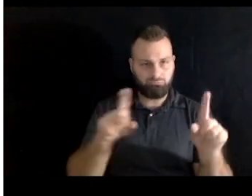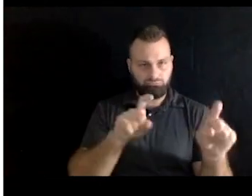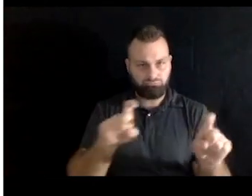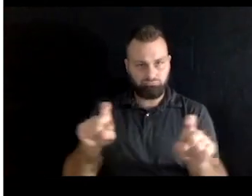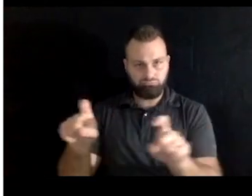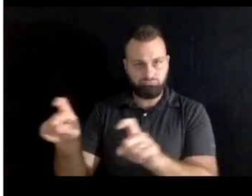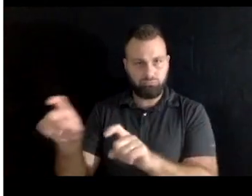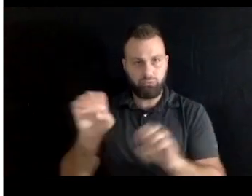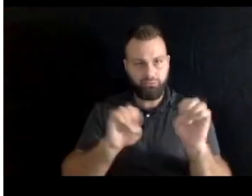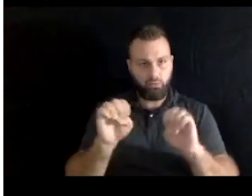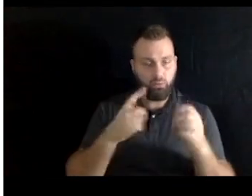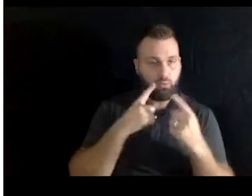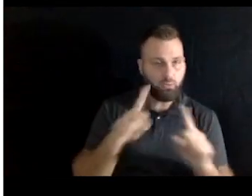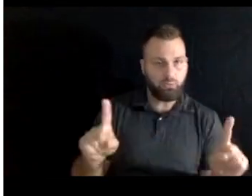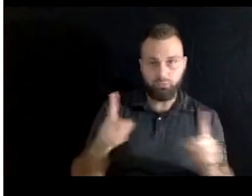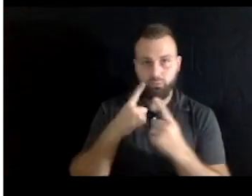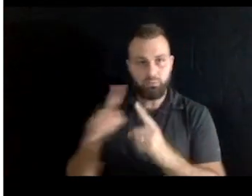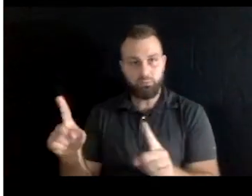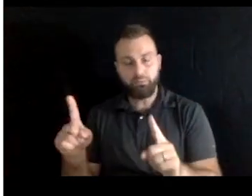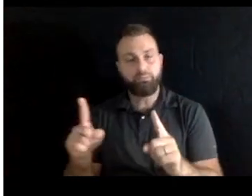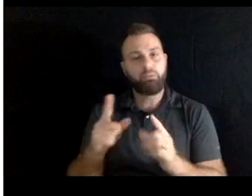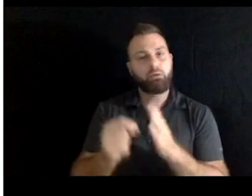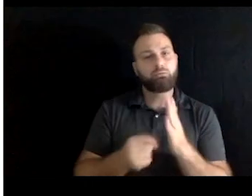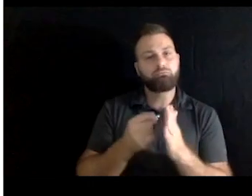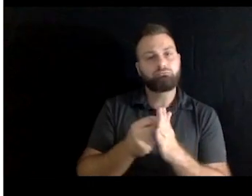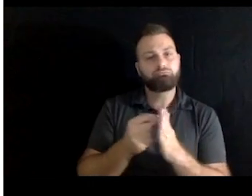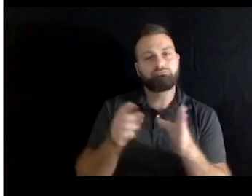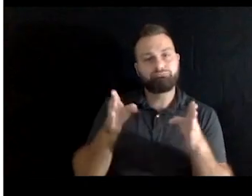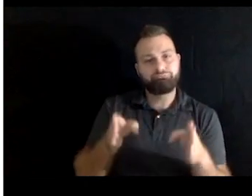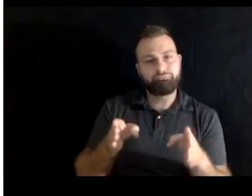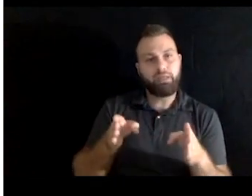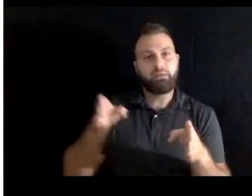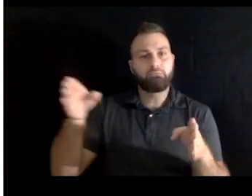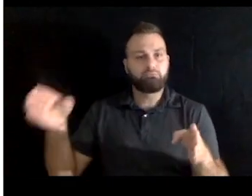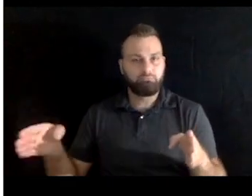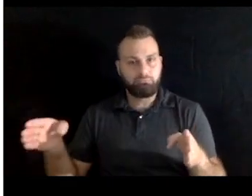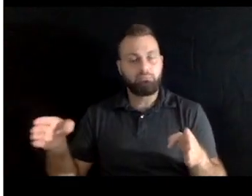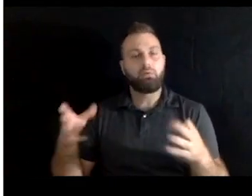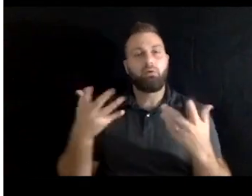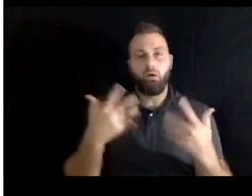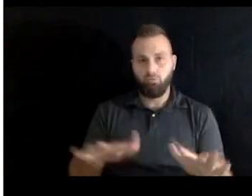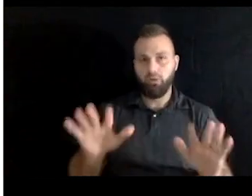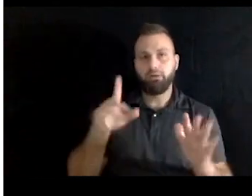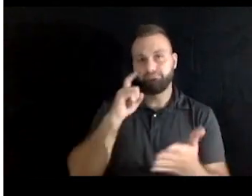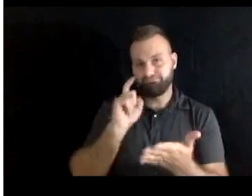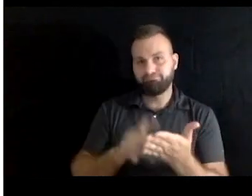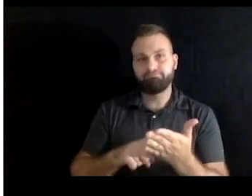Short term impacts there actually are short term impacts already reported for this demonstration,